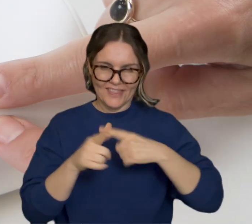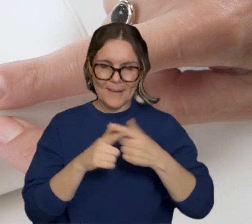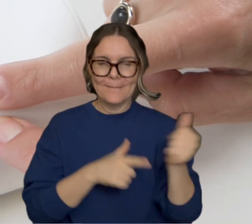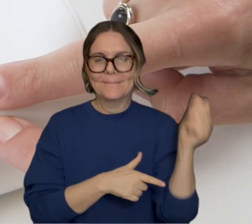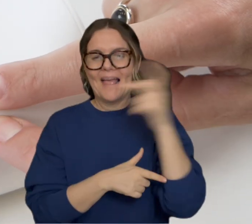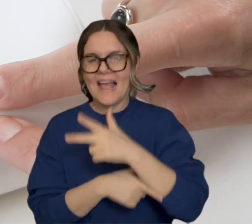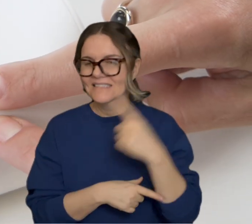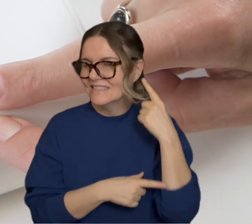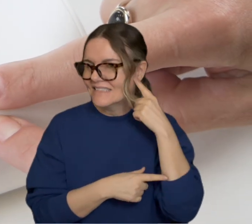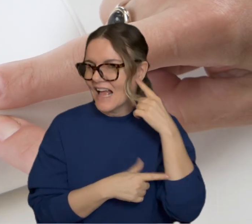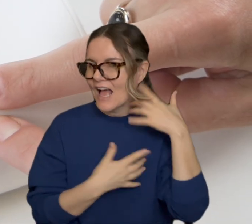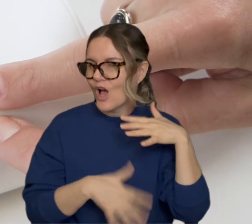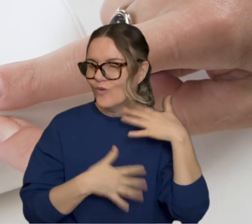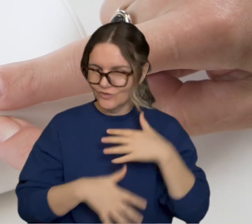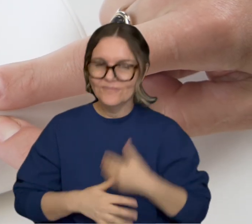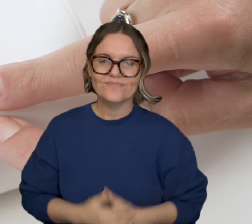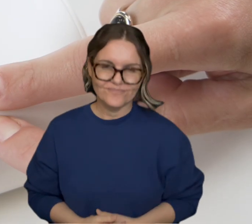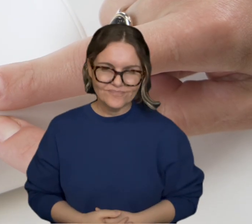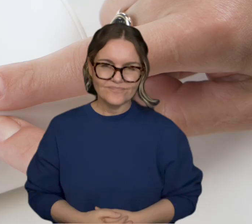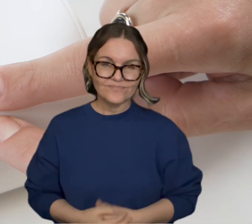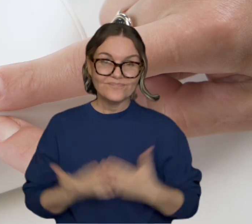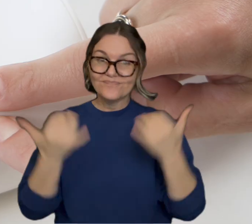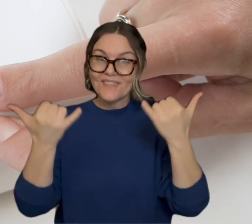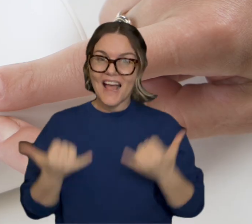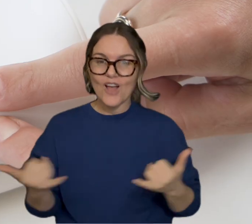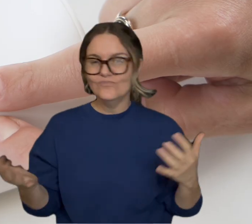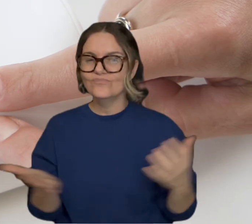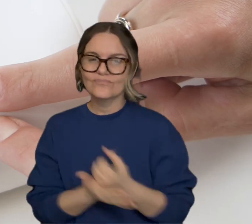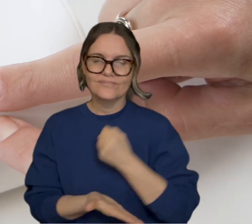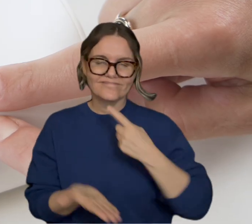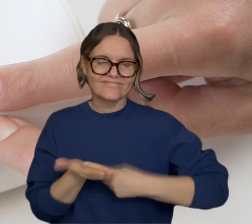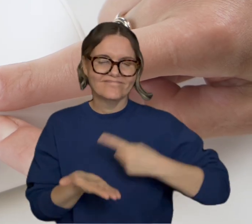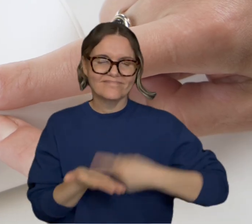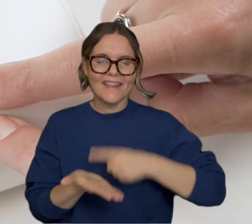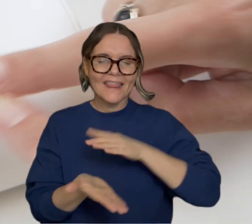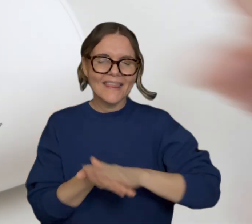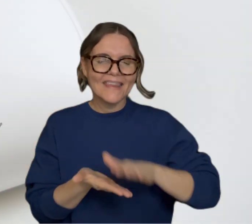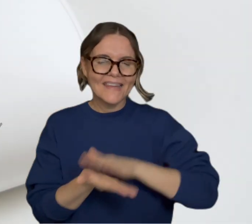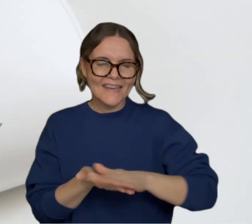the same thing pressing and holding both up and down arrows and then you will have sound again